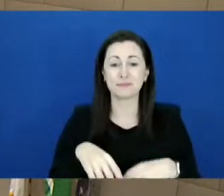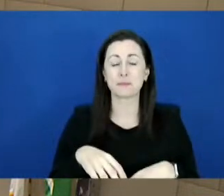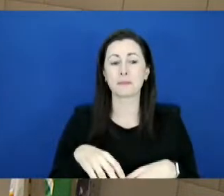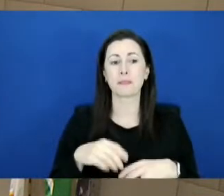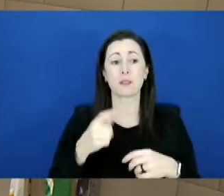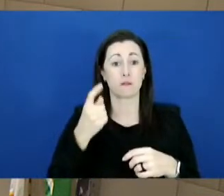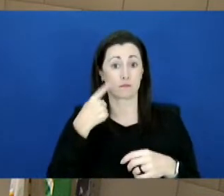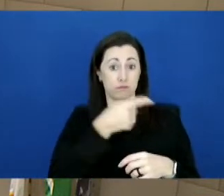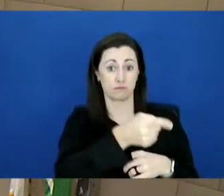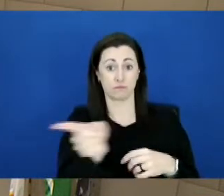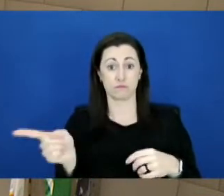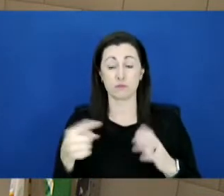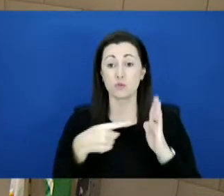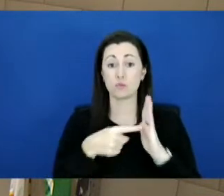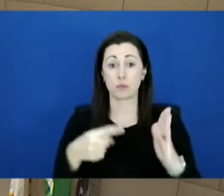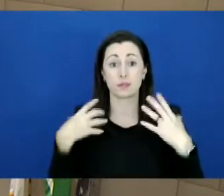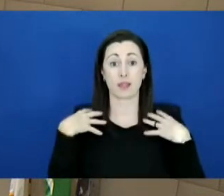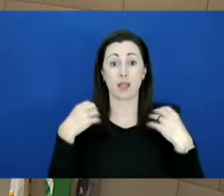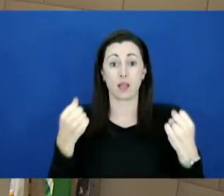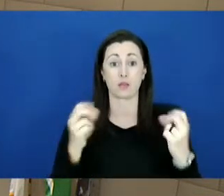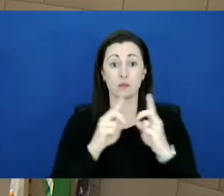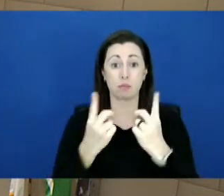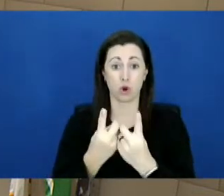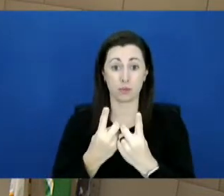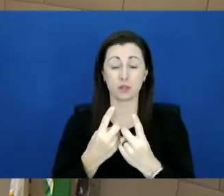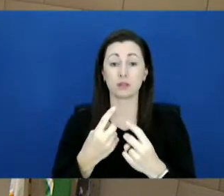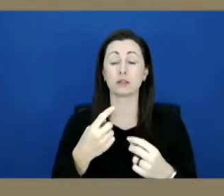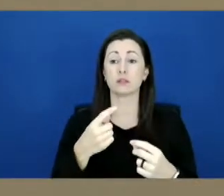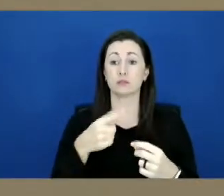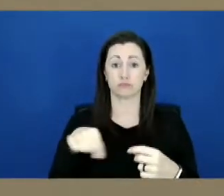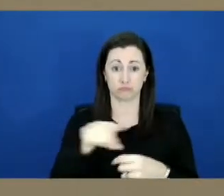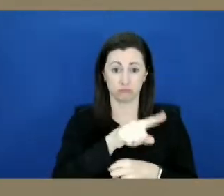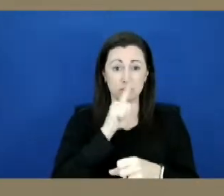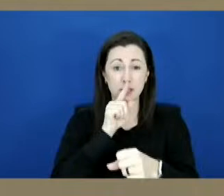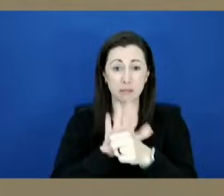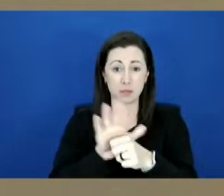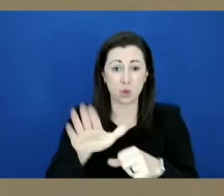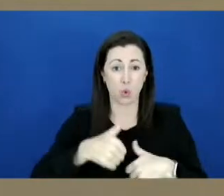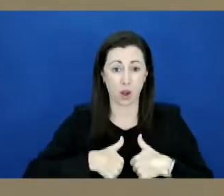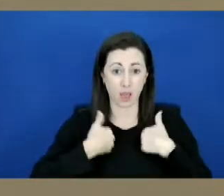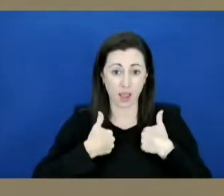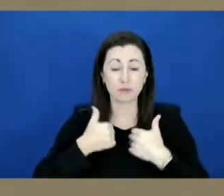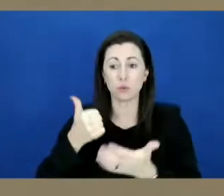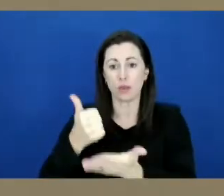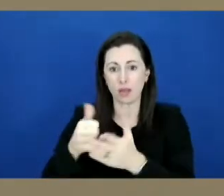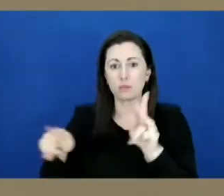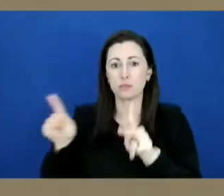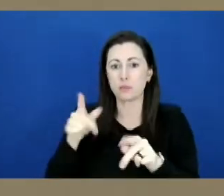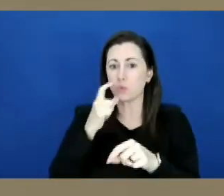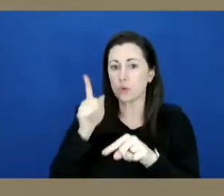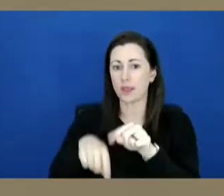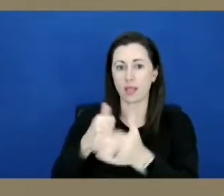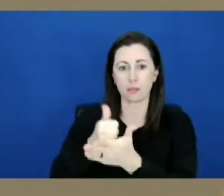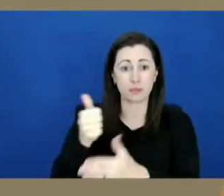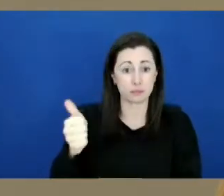BETTER SAY SOMETHING. TO ALL OF YOU WHO REPRESENT THE